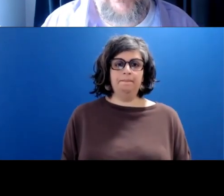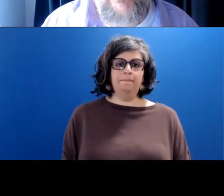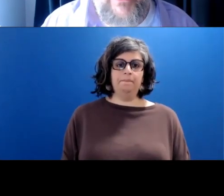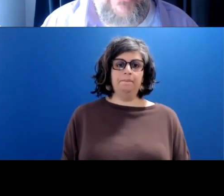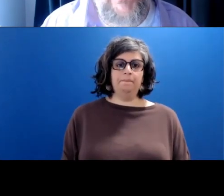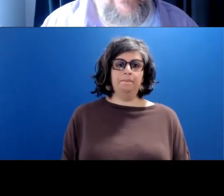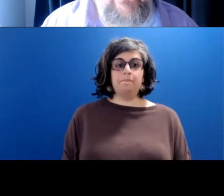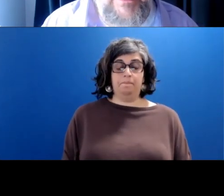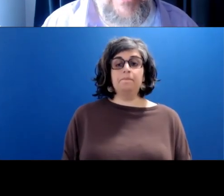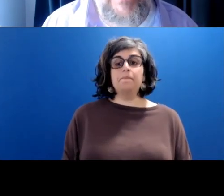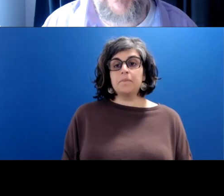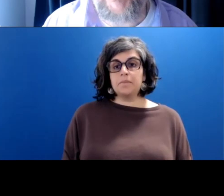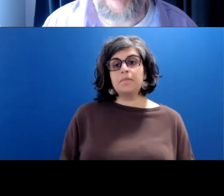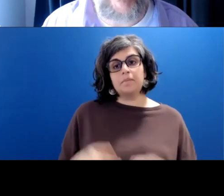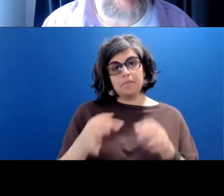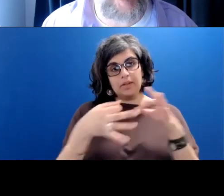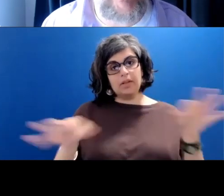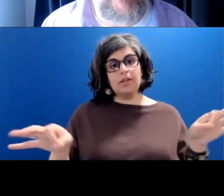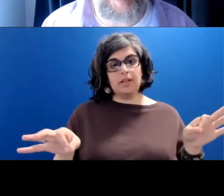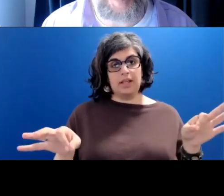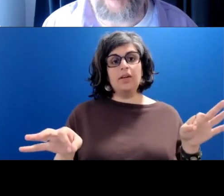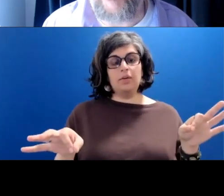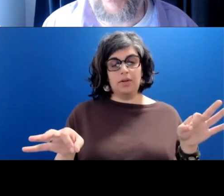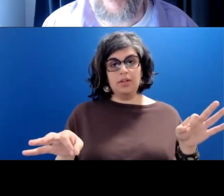So the language of informed consent is entering into